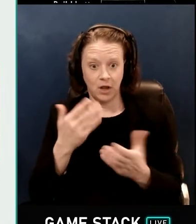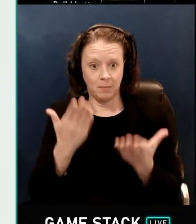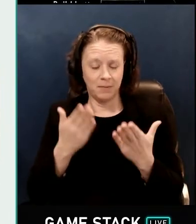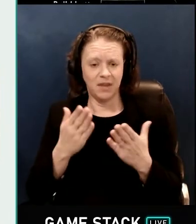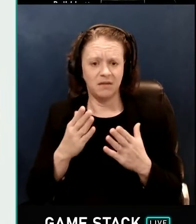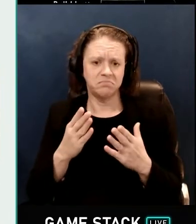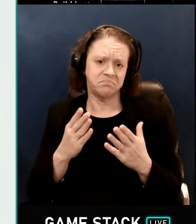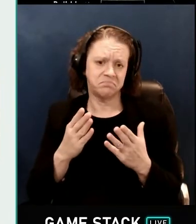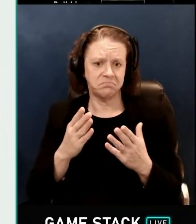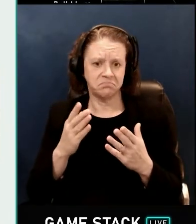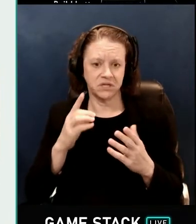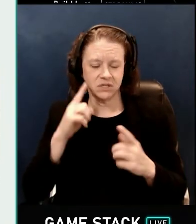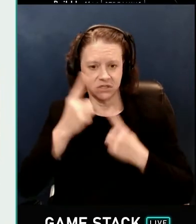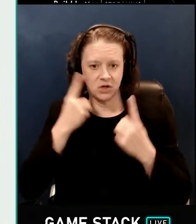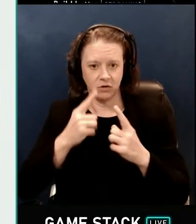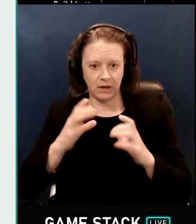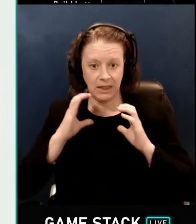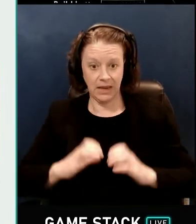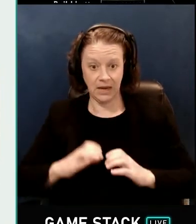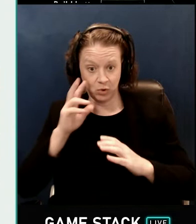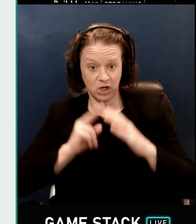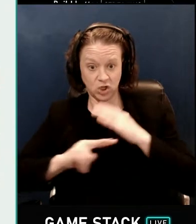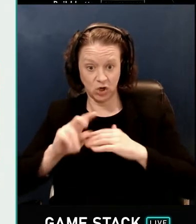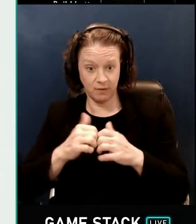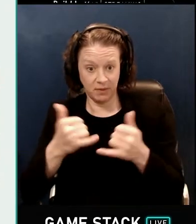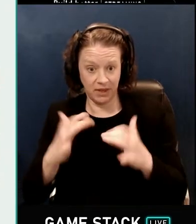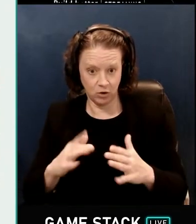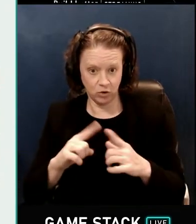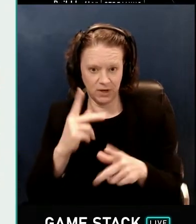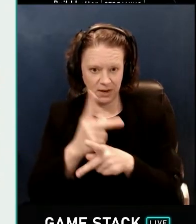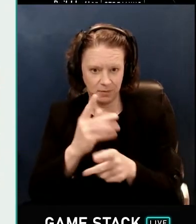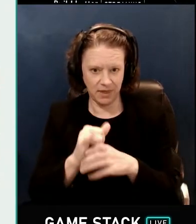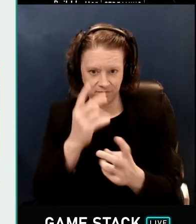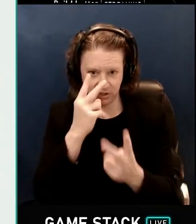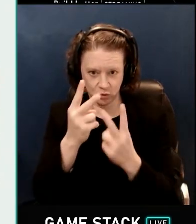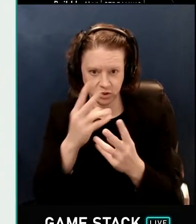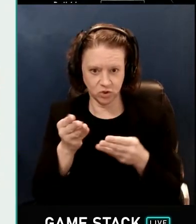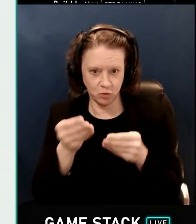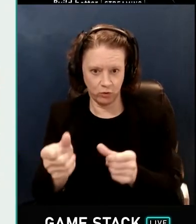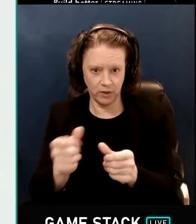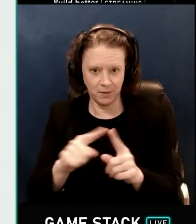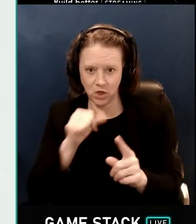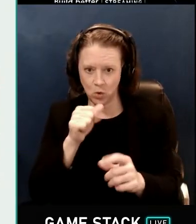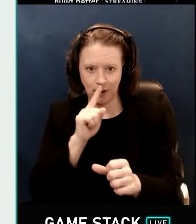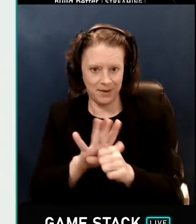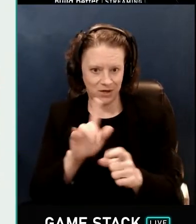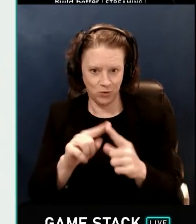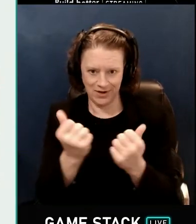the visual smooth. But the important thing here is don't commit to anything. So, for example, if the player gets hit,